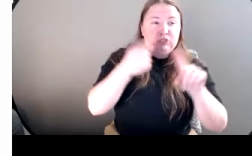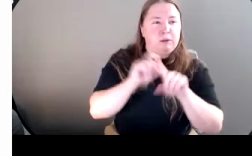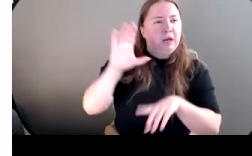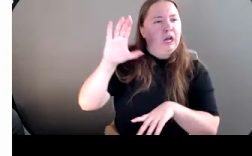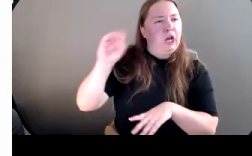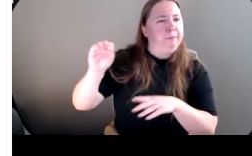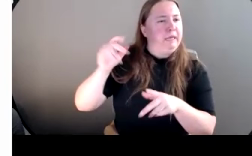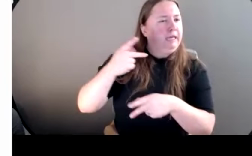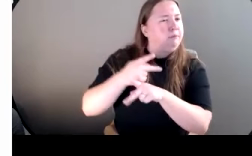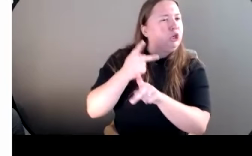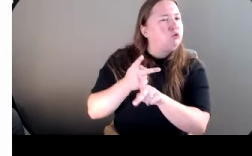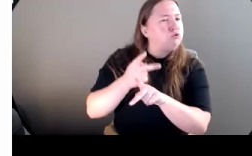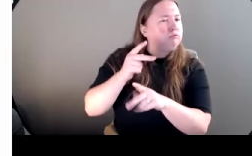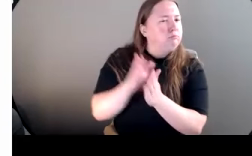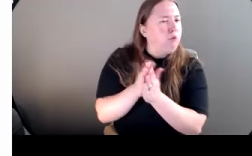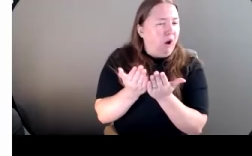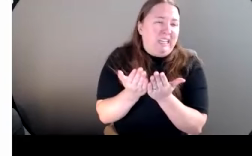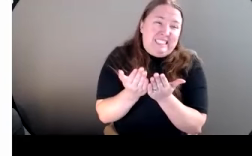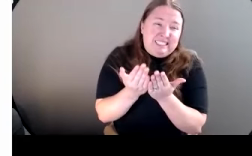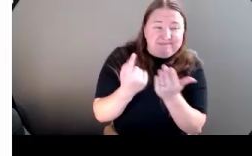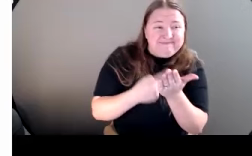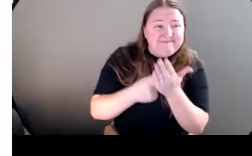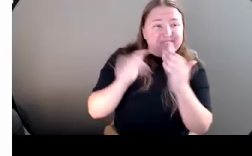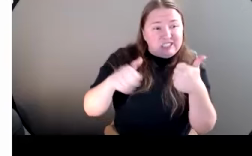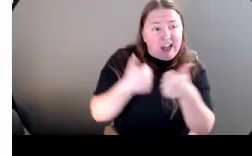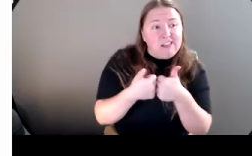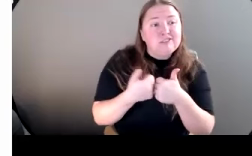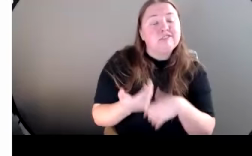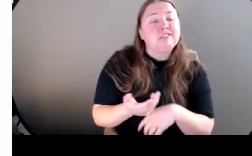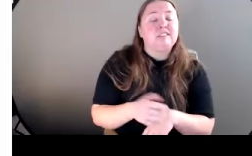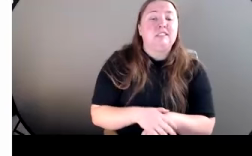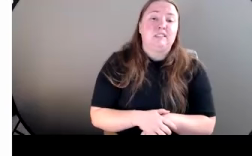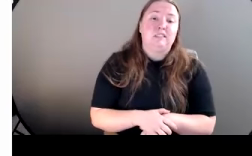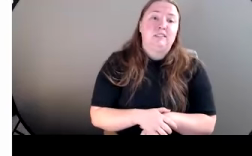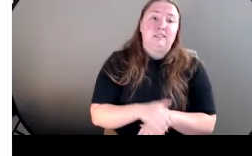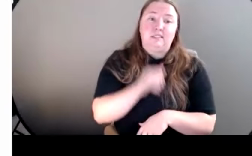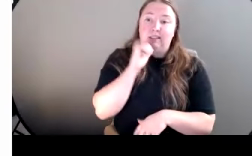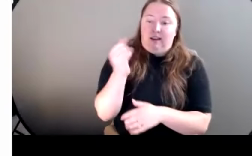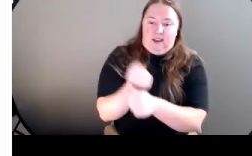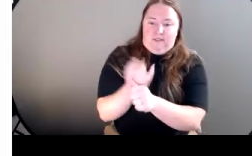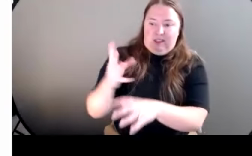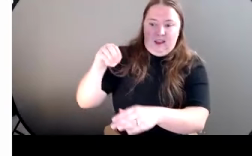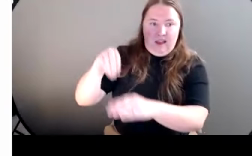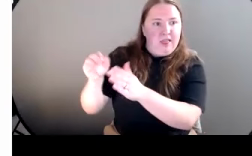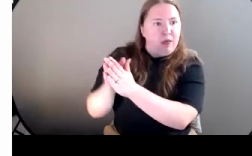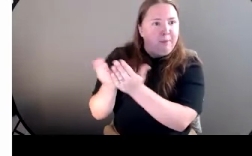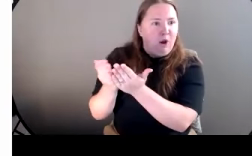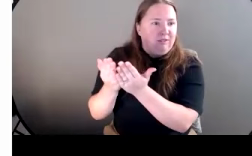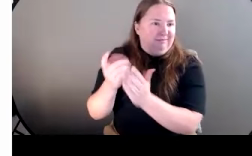this can sometimes be a challenge because not everything that's in that textbook is something that you need to cover.